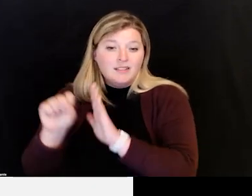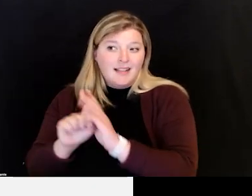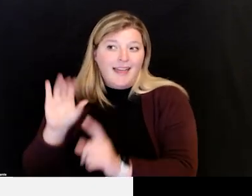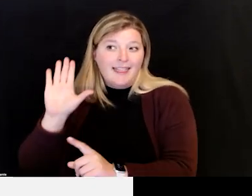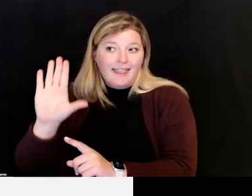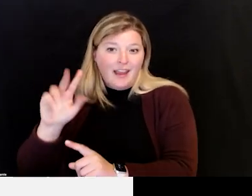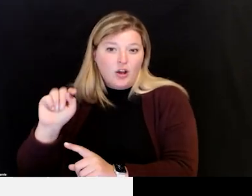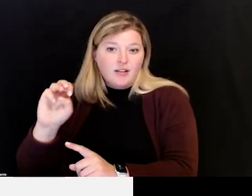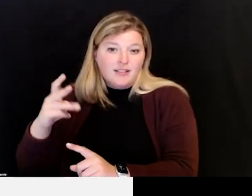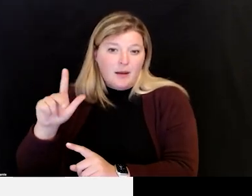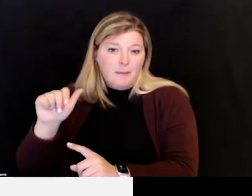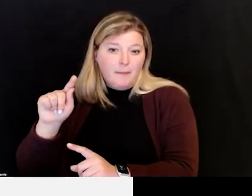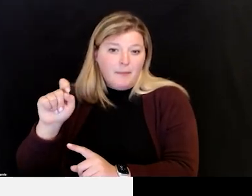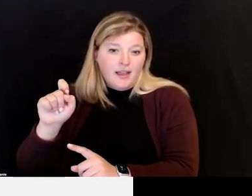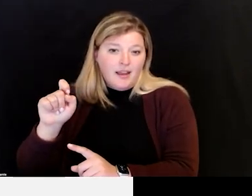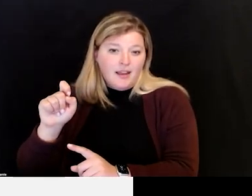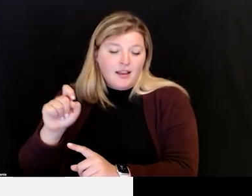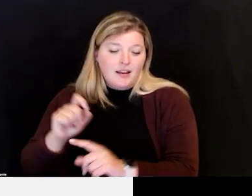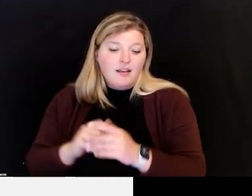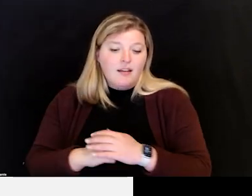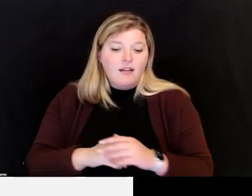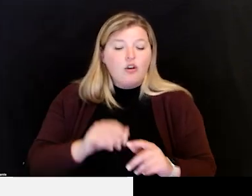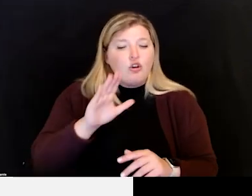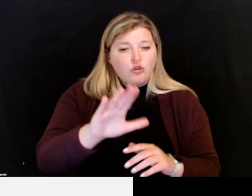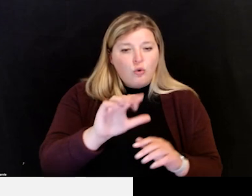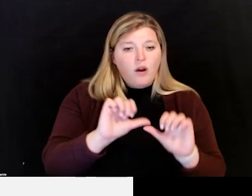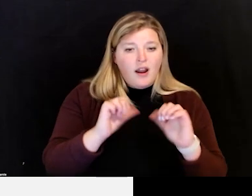Your agency very likely offers templates